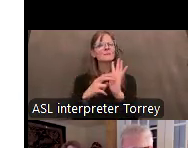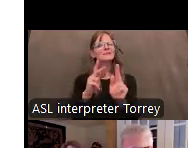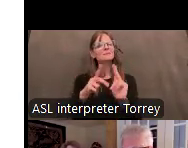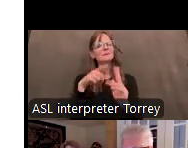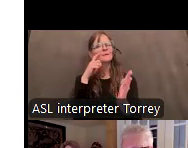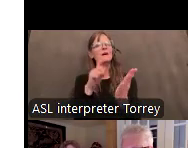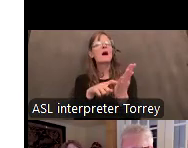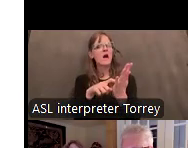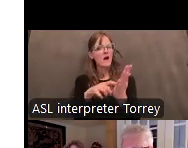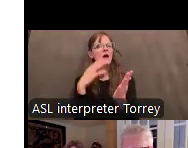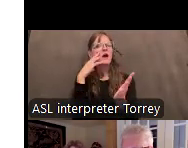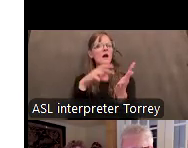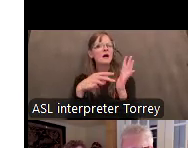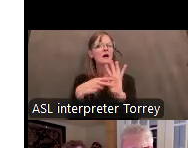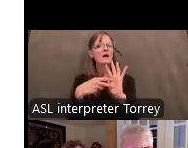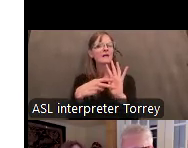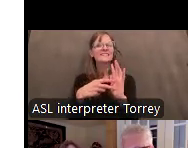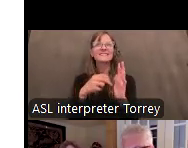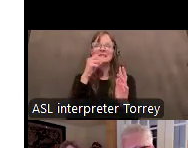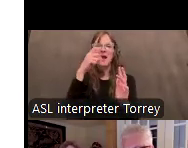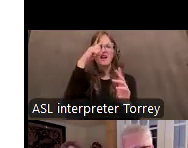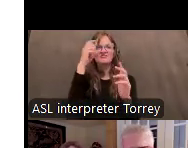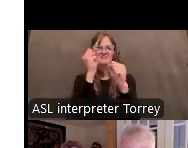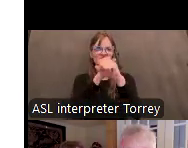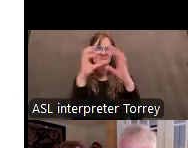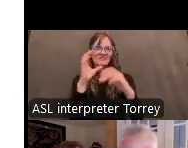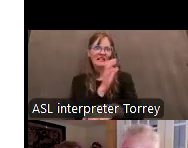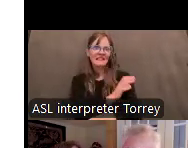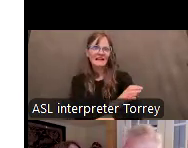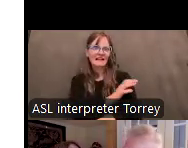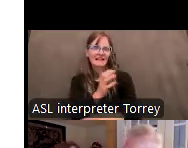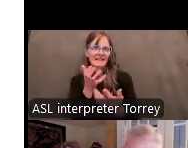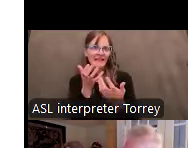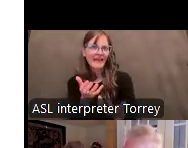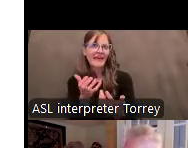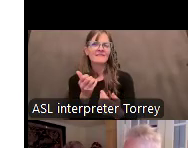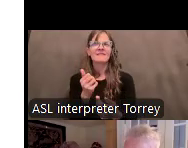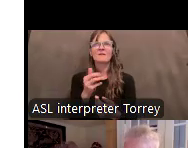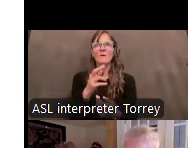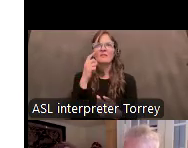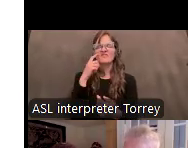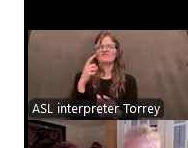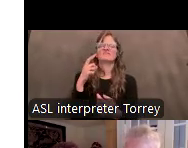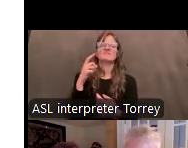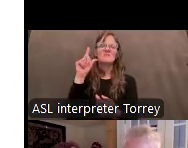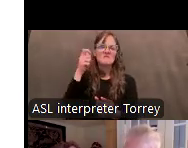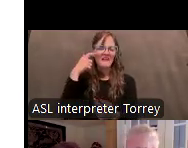and isn't too government-oriented. Overwhelming or scary. - Yeah, it's appealing.